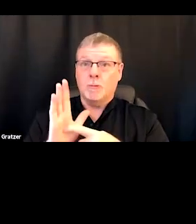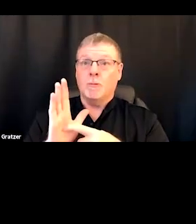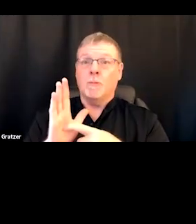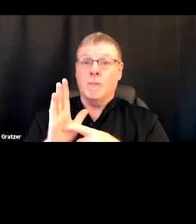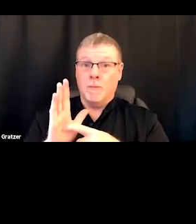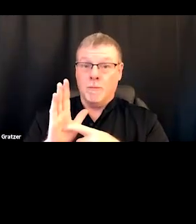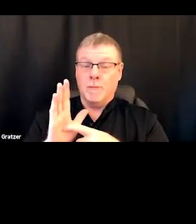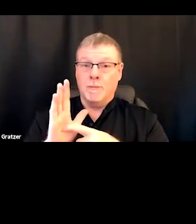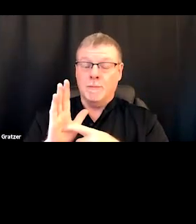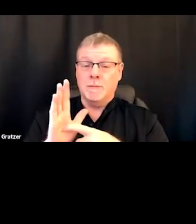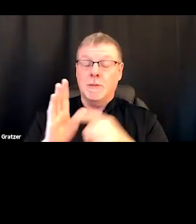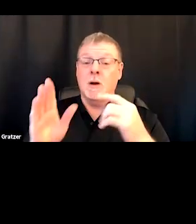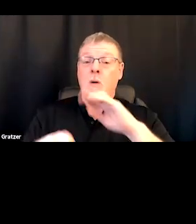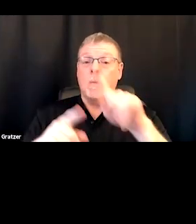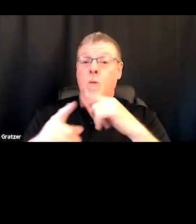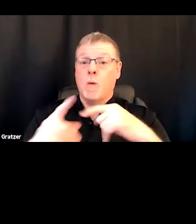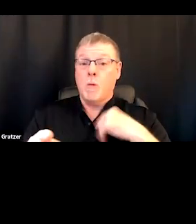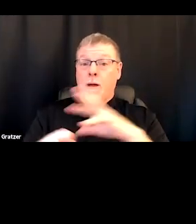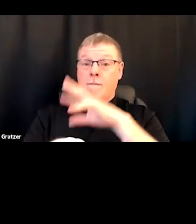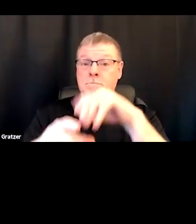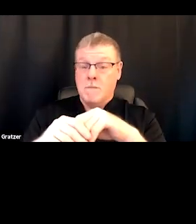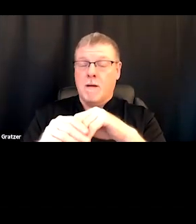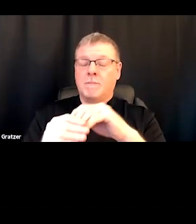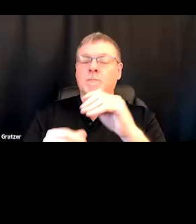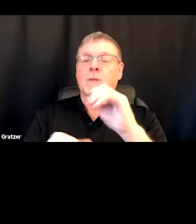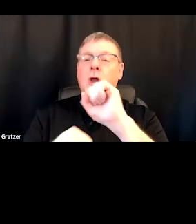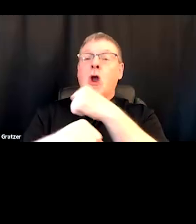the calls that we are on, there are fewer arrests on those calls by at least four times.